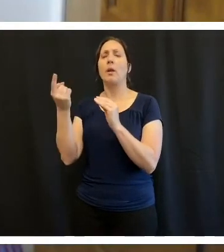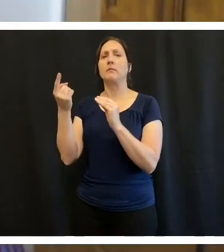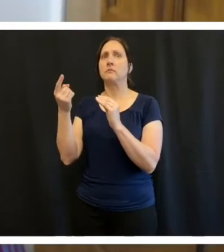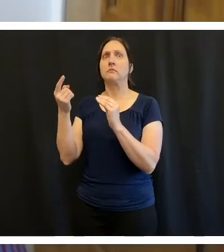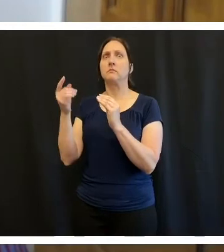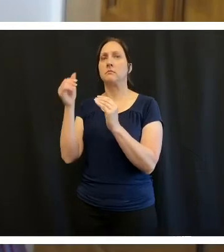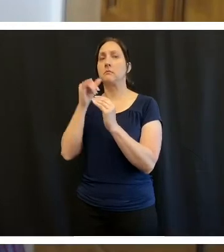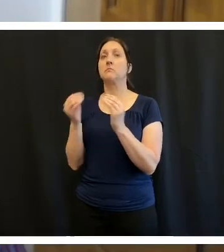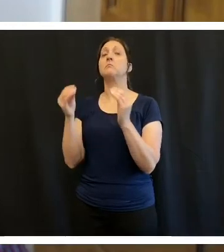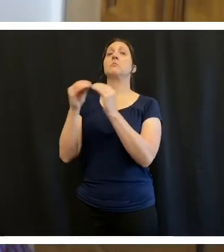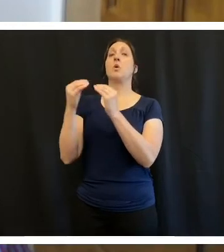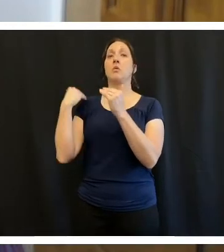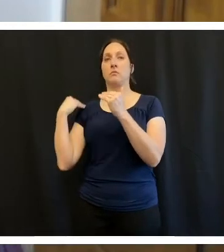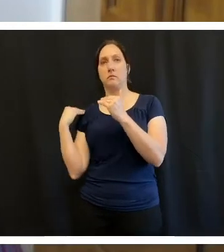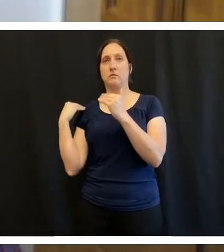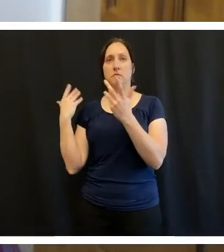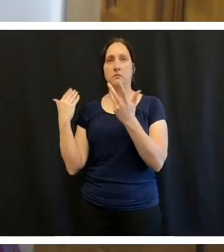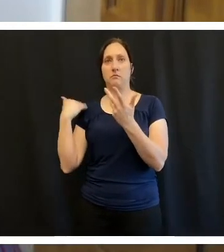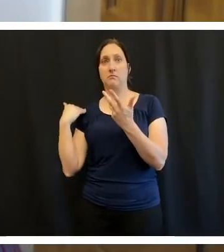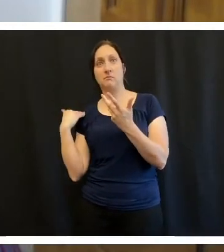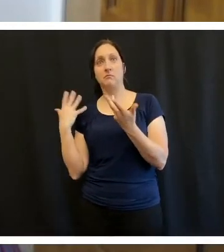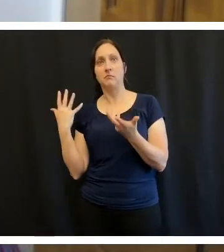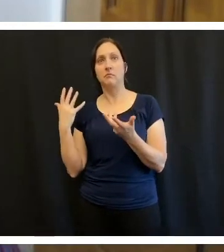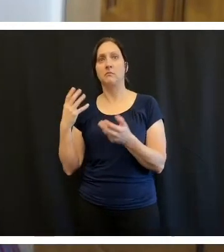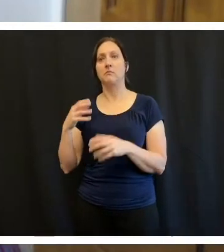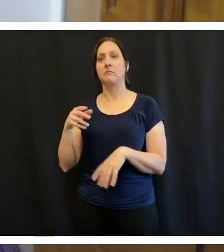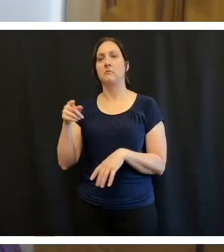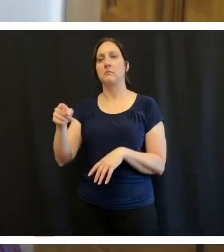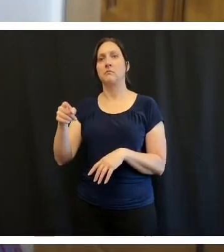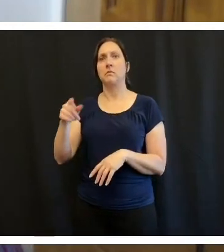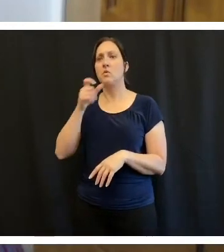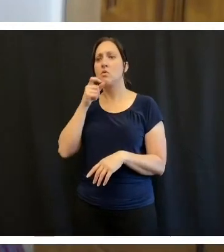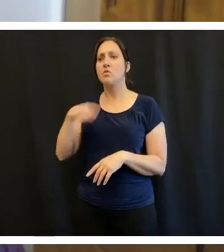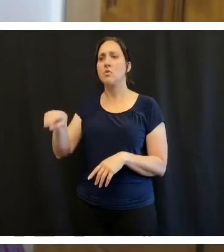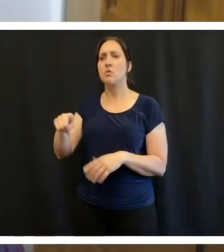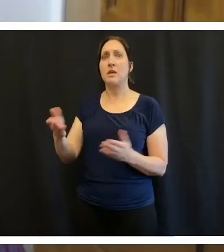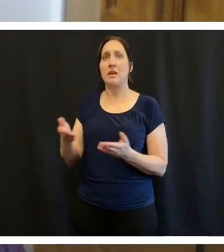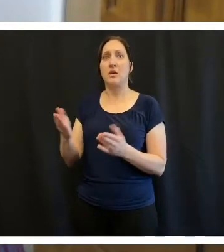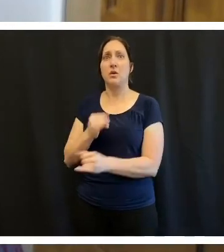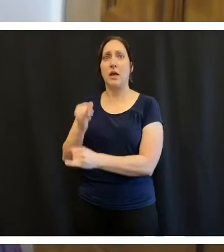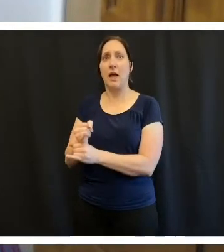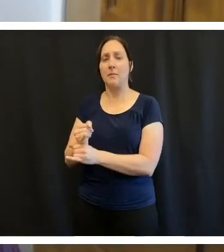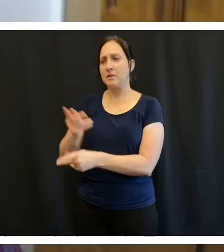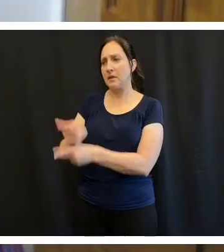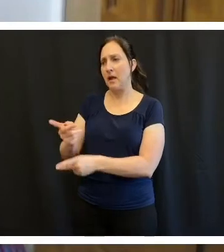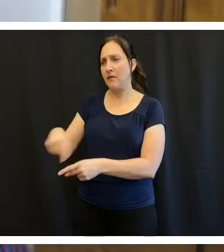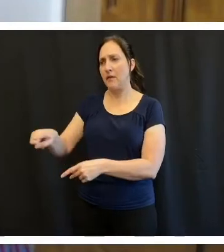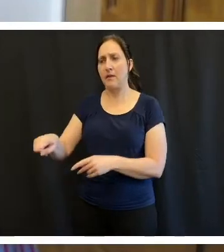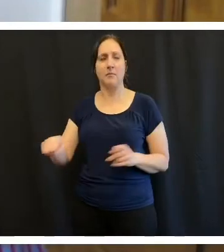We have the duty of care of students on campus. That's even more so on K through 12 and local parents.